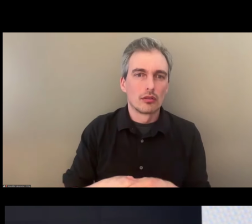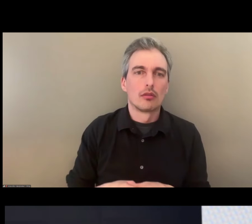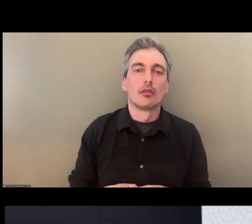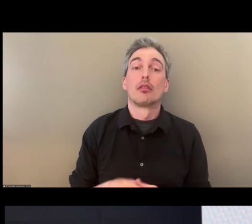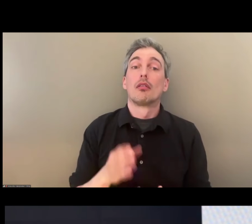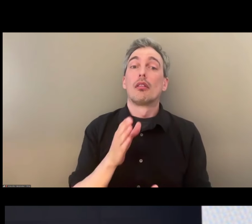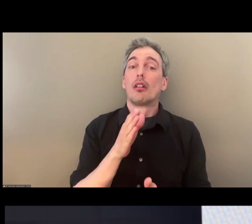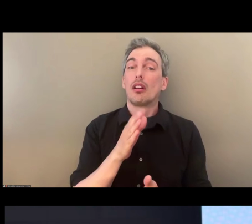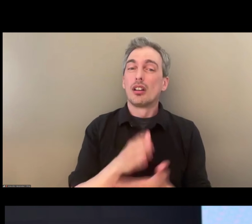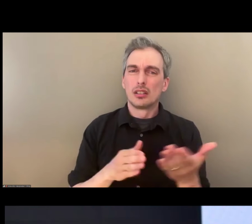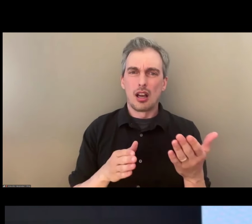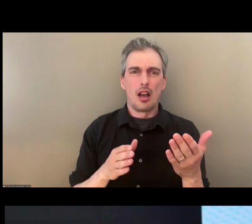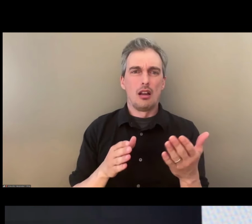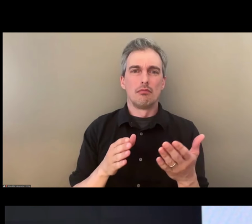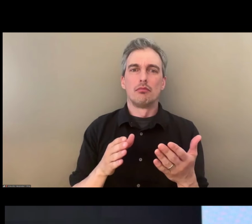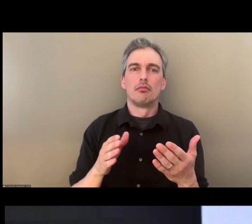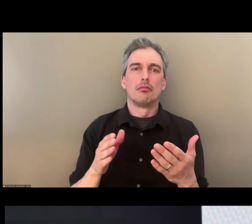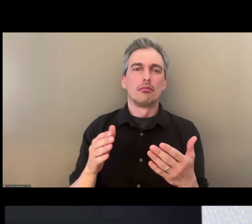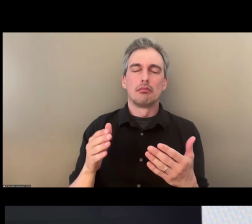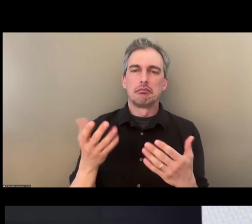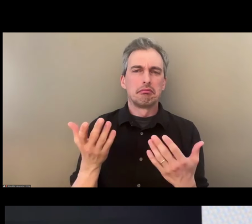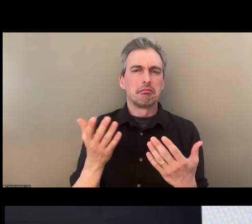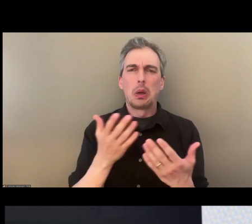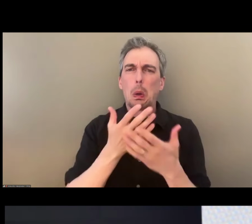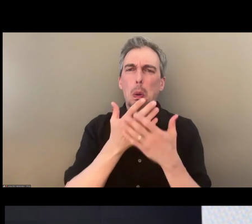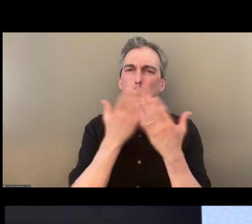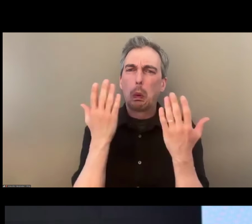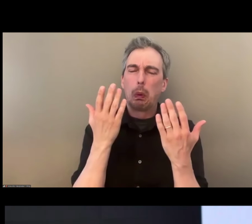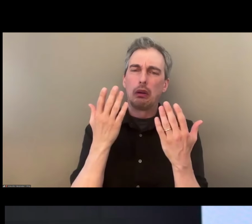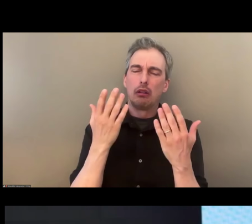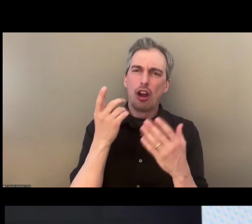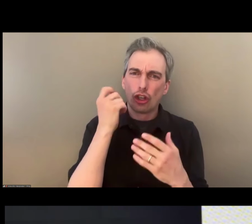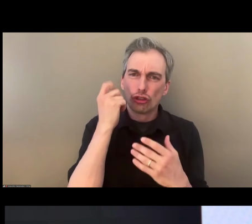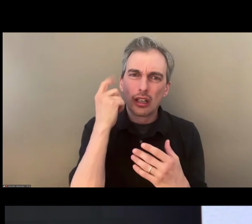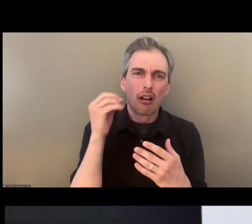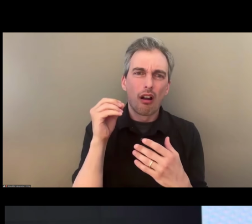For example, a participant born with a single sided deafness said: I can't